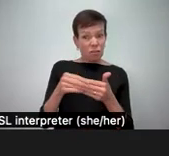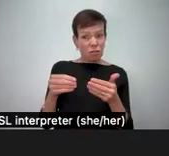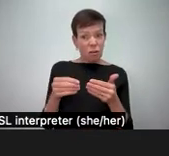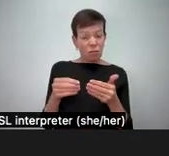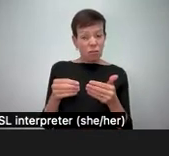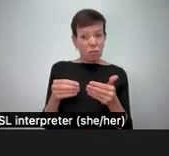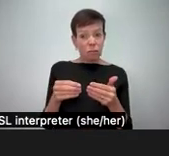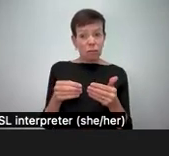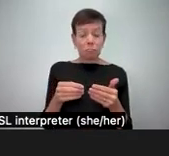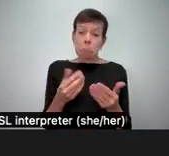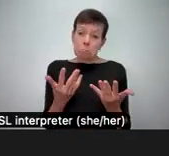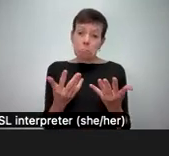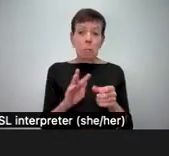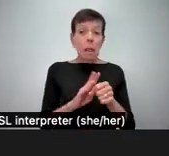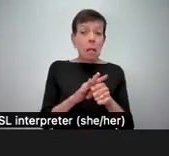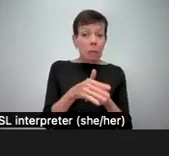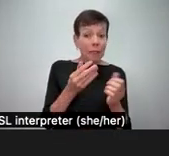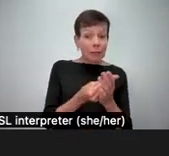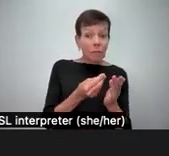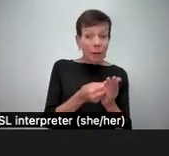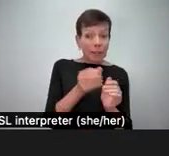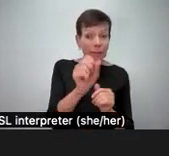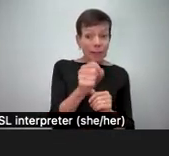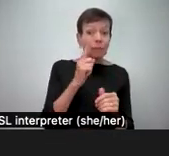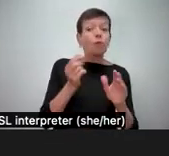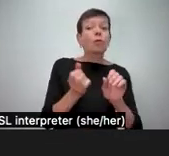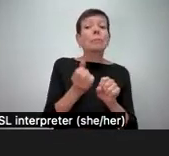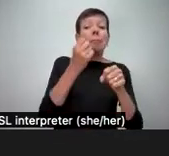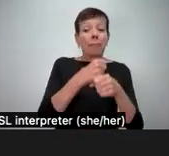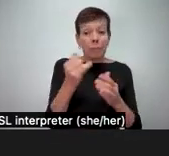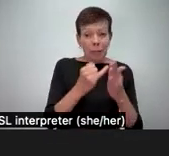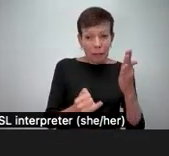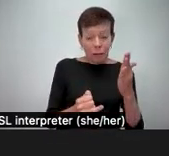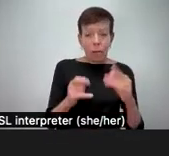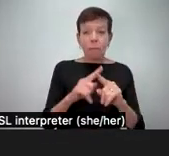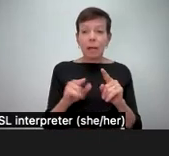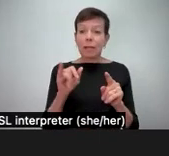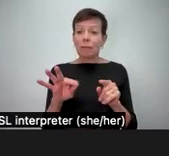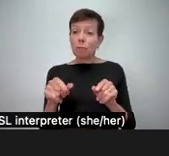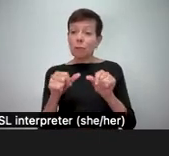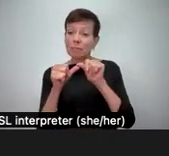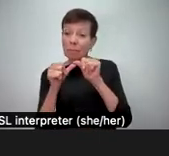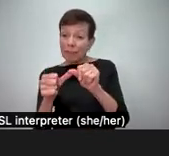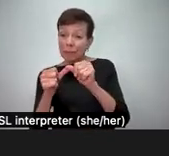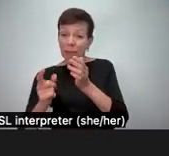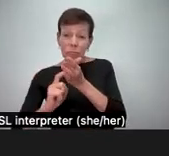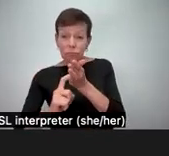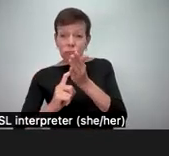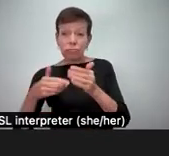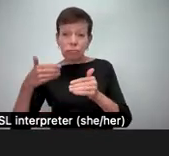of money if you have to maintain something over a number of years, those costs do really add up.